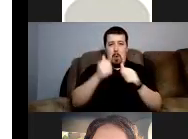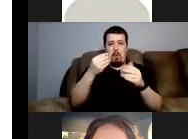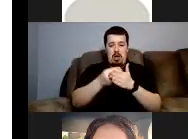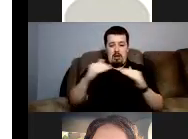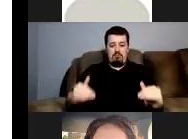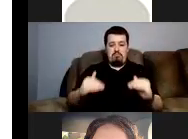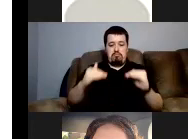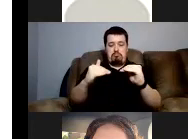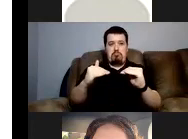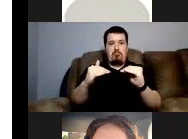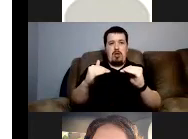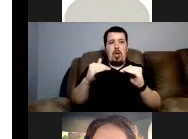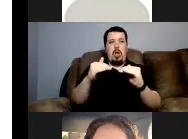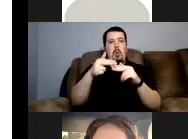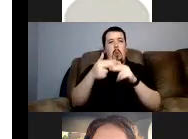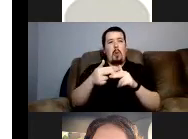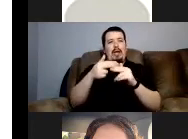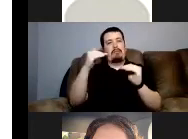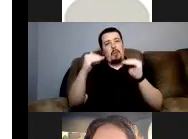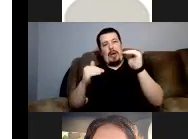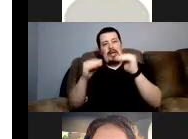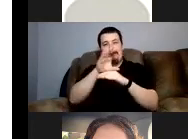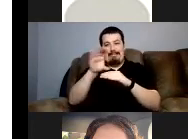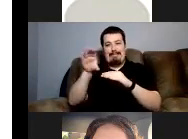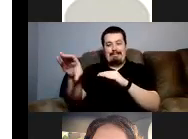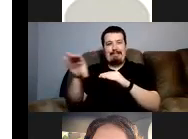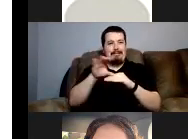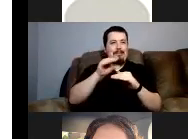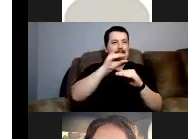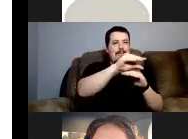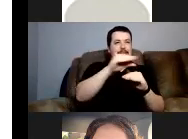and the four things they've decided to weight this year with the new system are poverty and